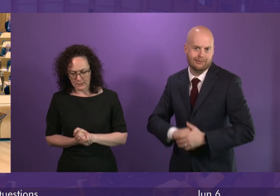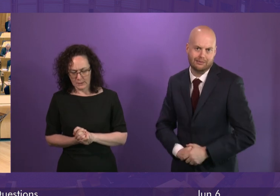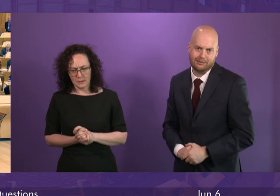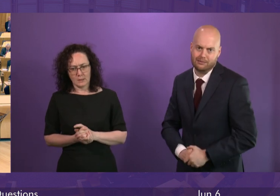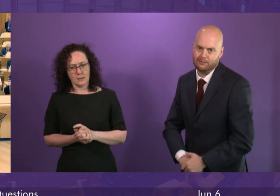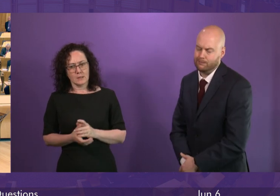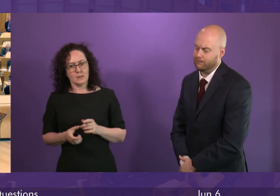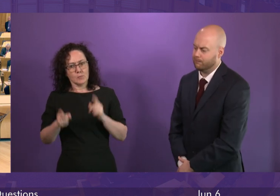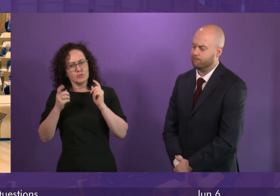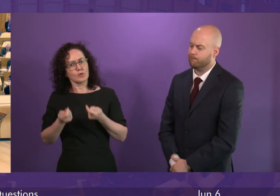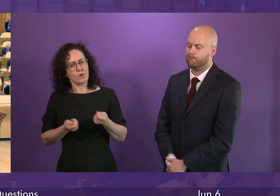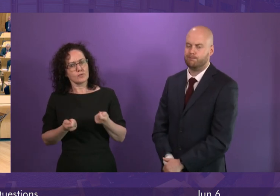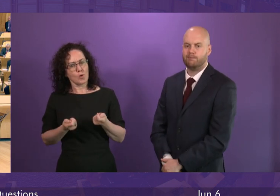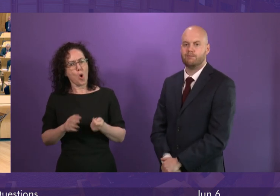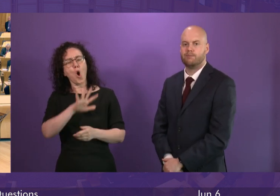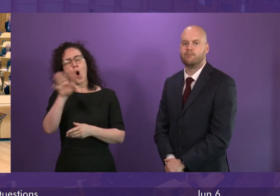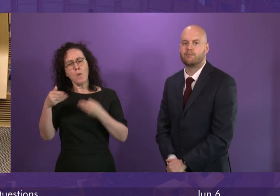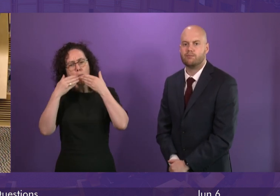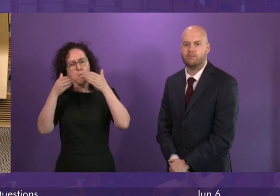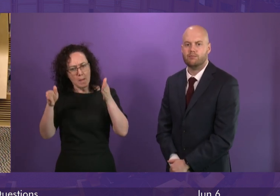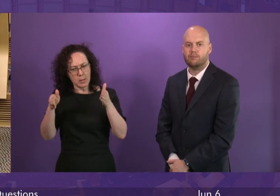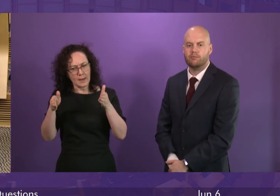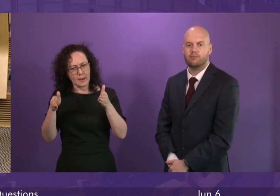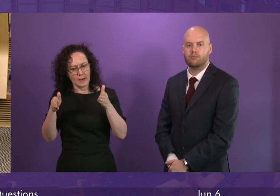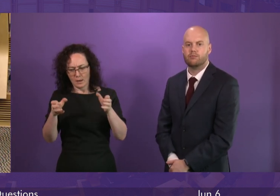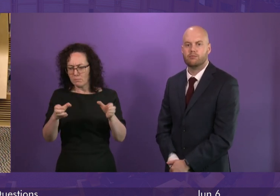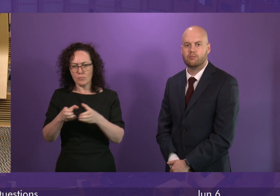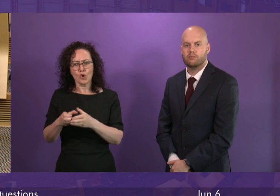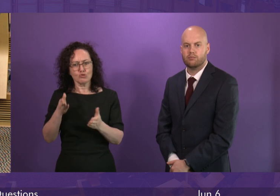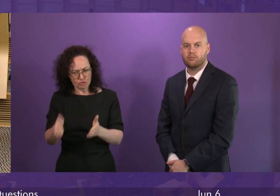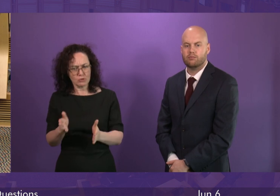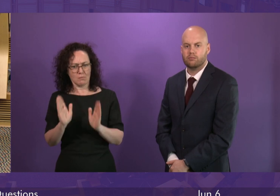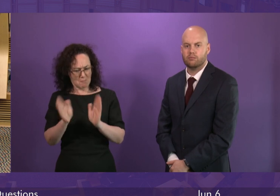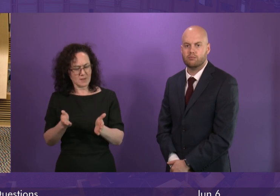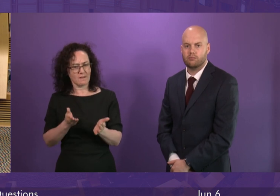(John Swinney): All public facilities should have appropriate access for all disabled people.